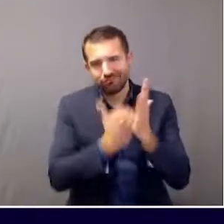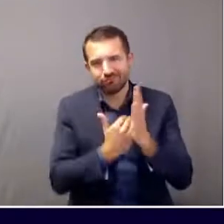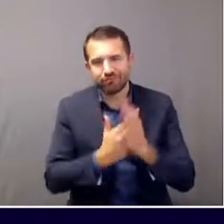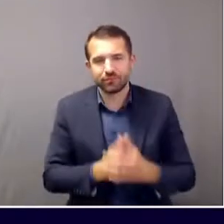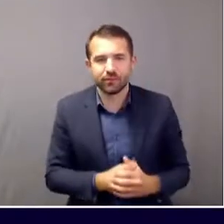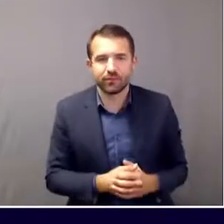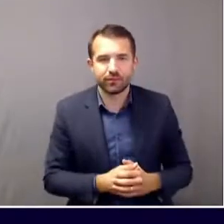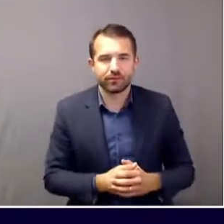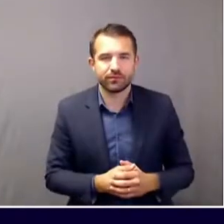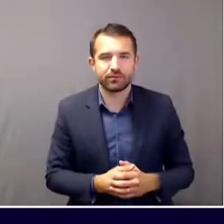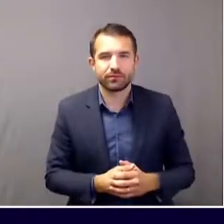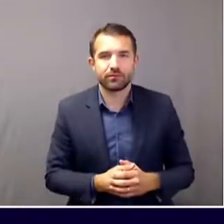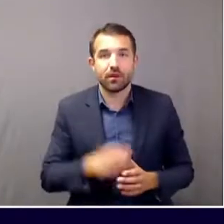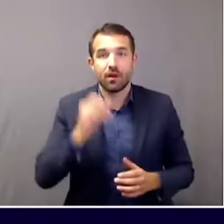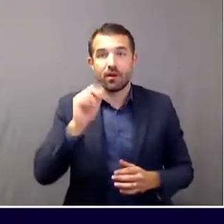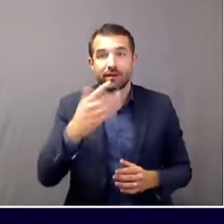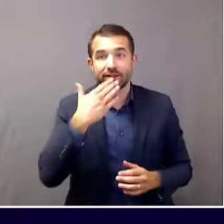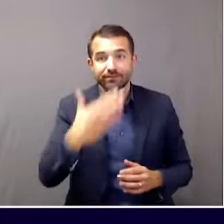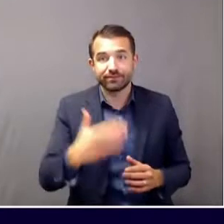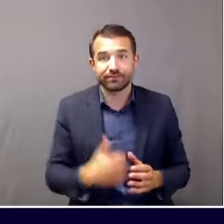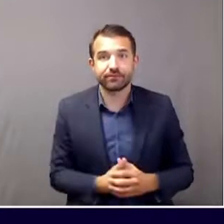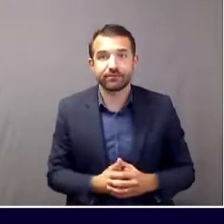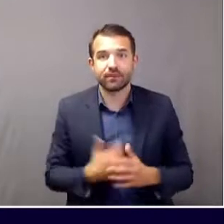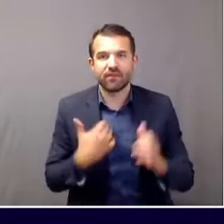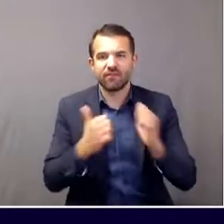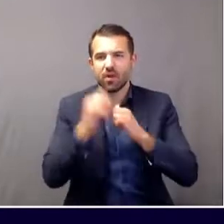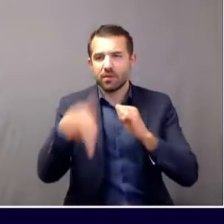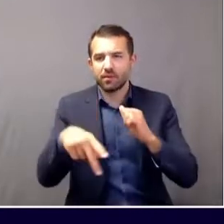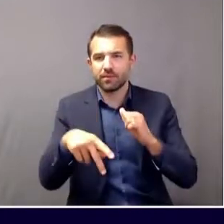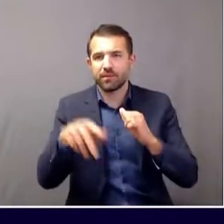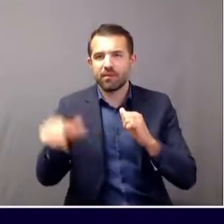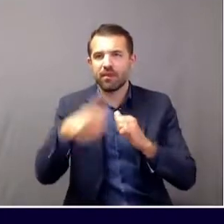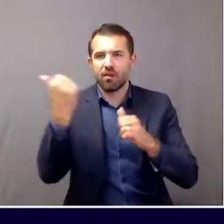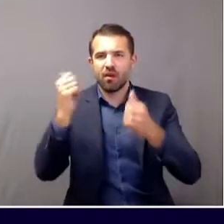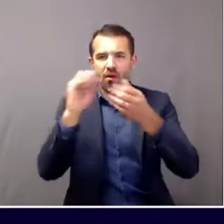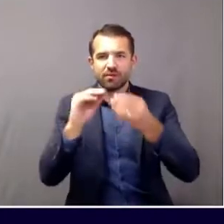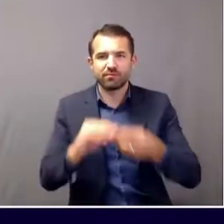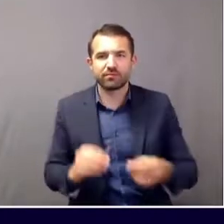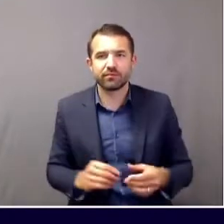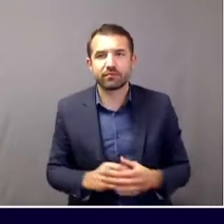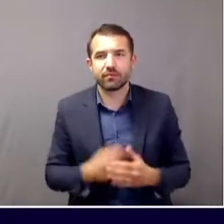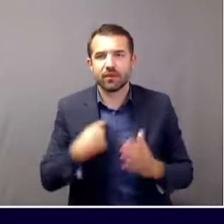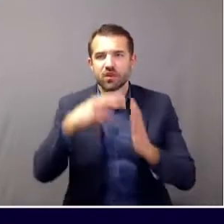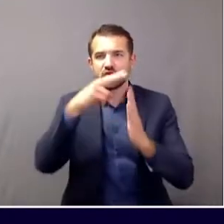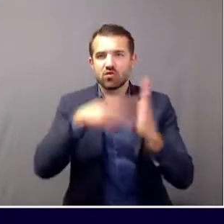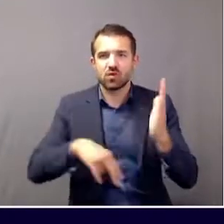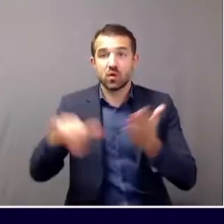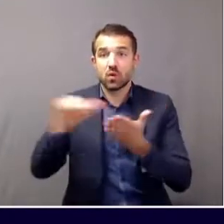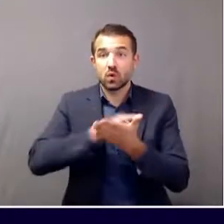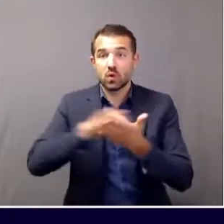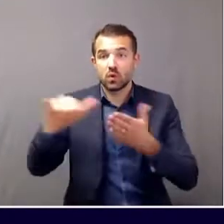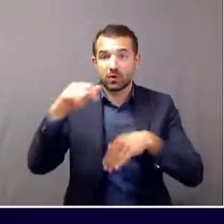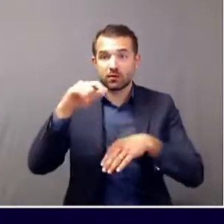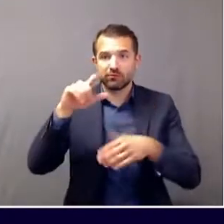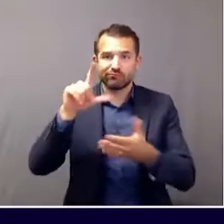about earlier I was also looking at the New York times and John